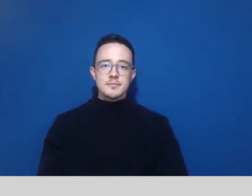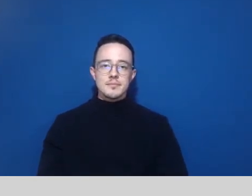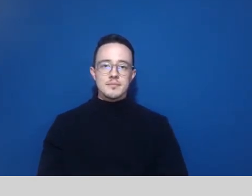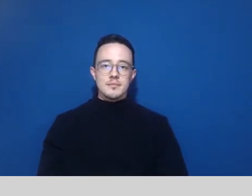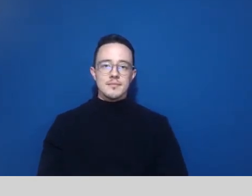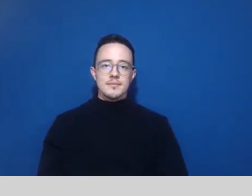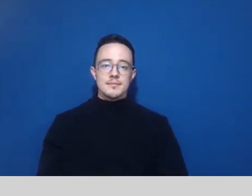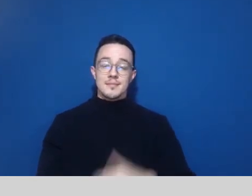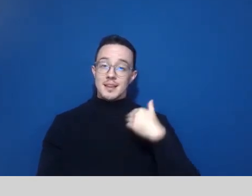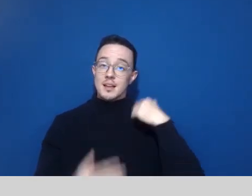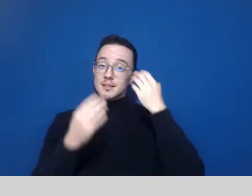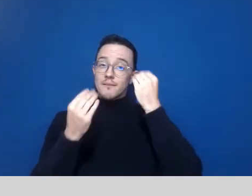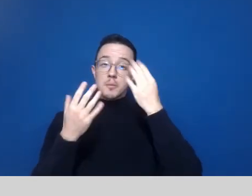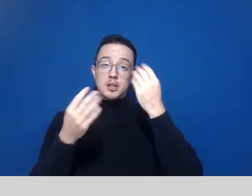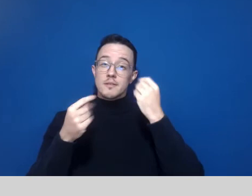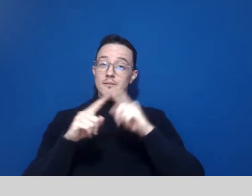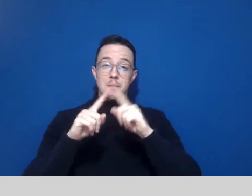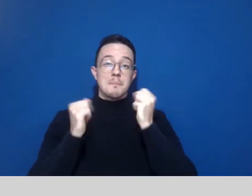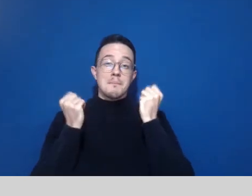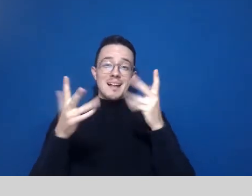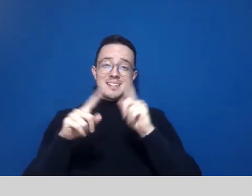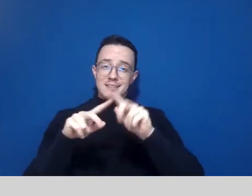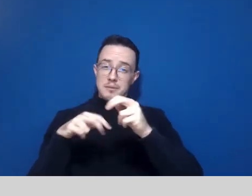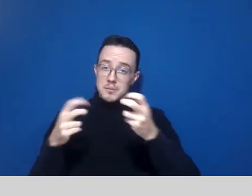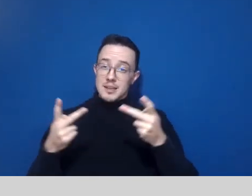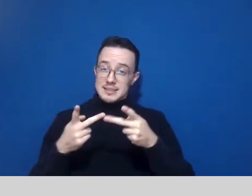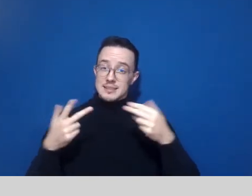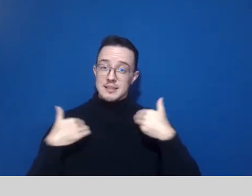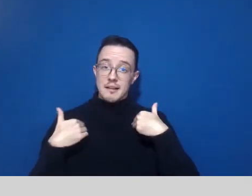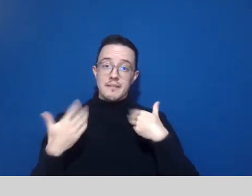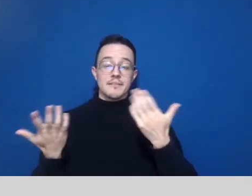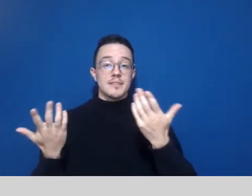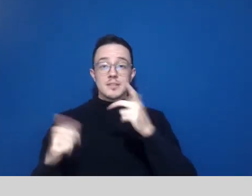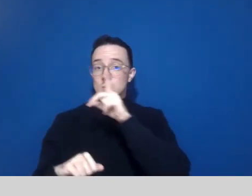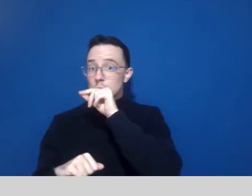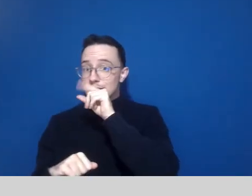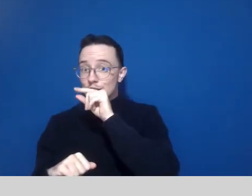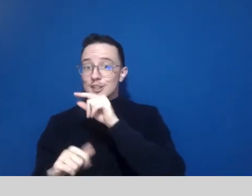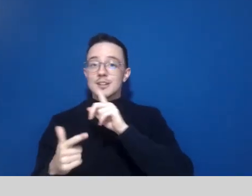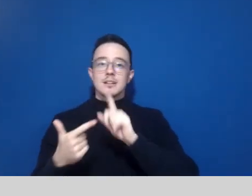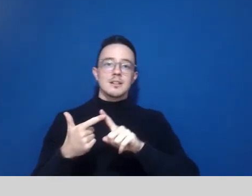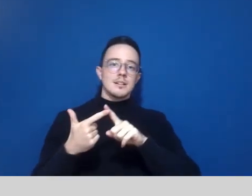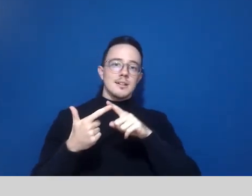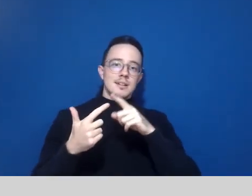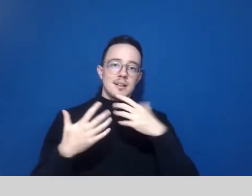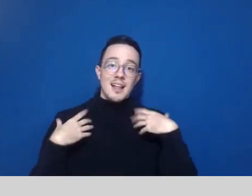And it has data from a whole bunch of different places. I've got data from Twitter and HealthKit.